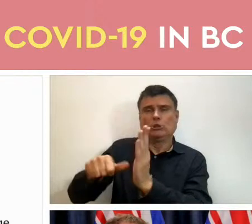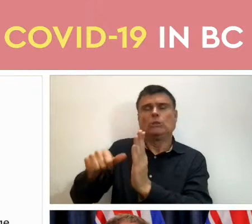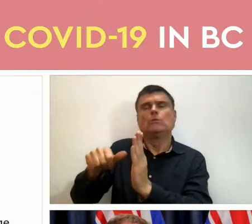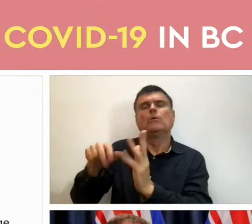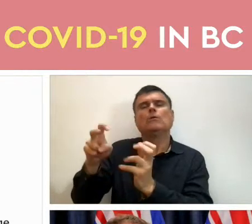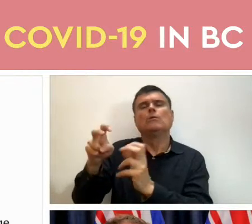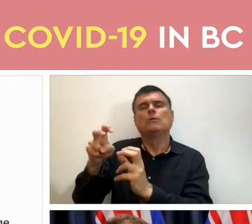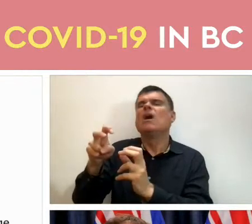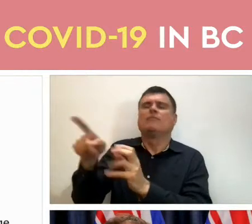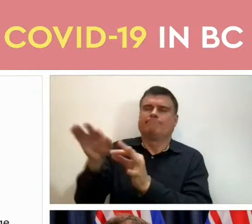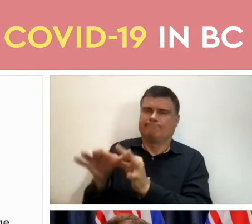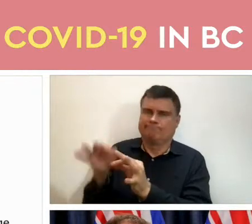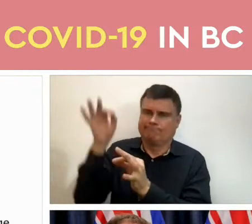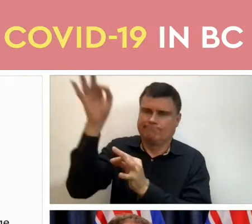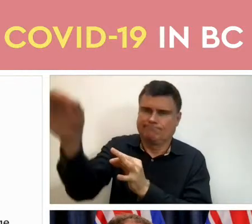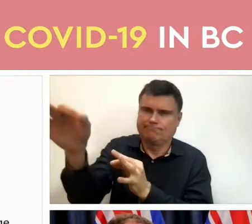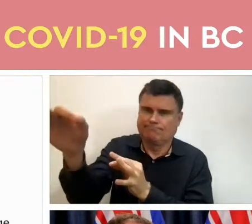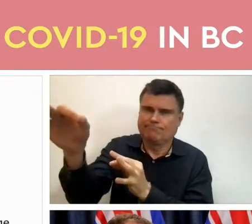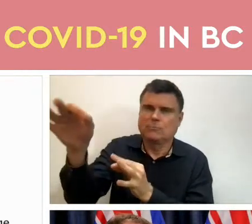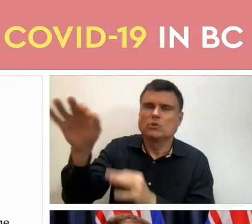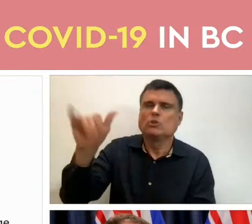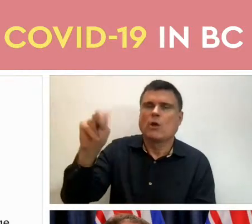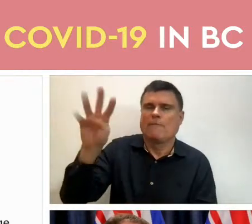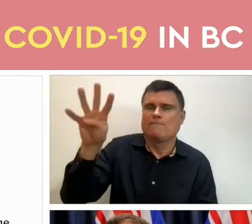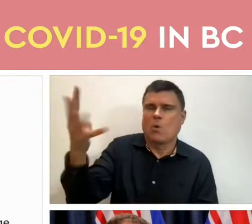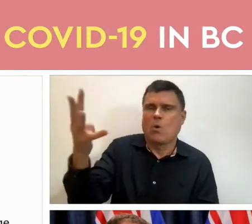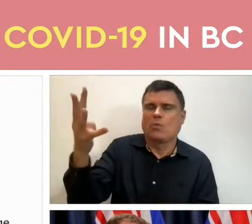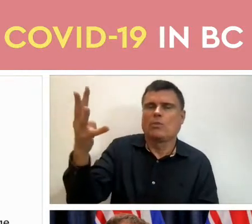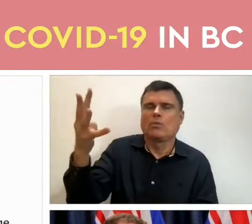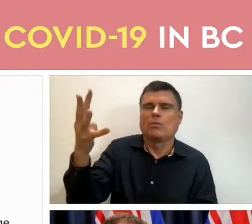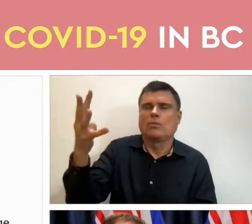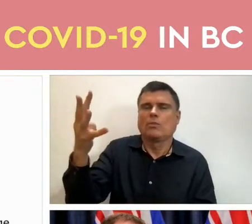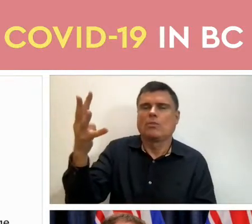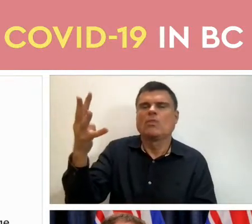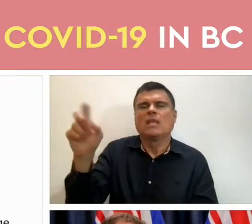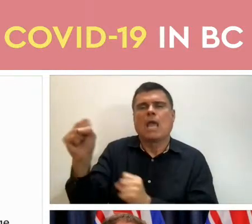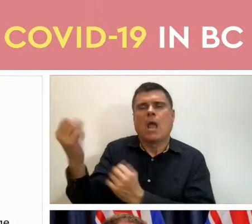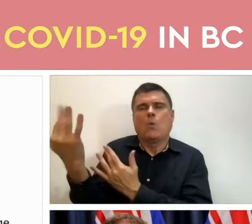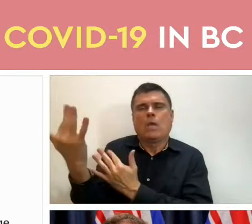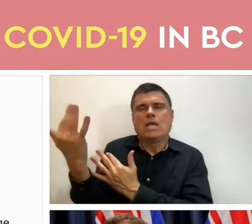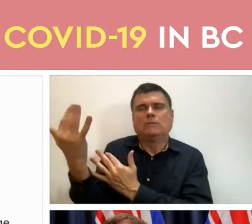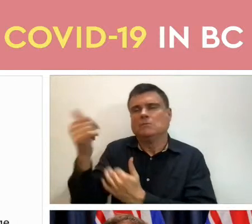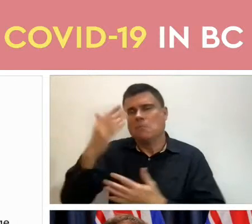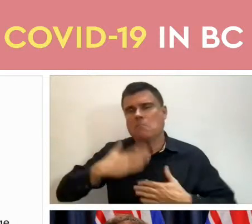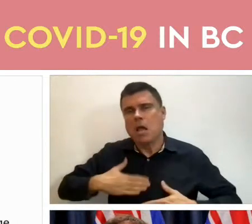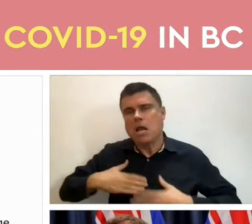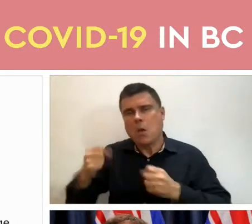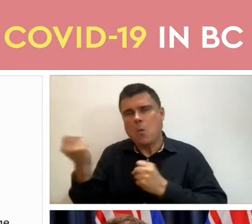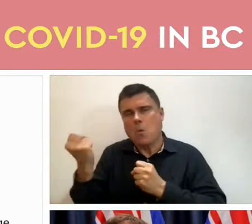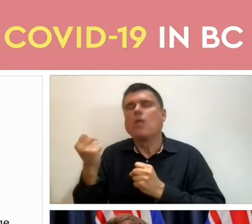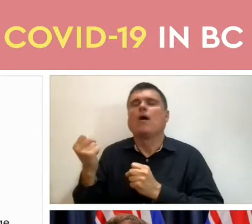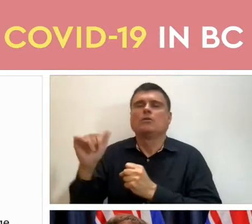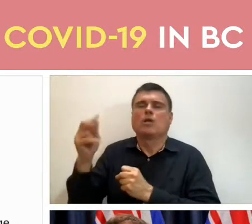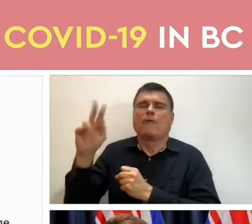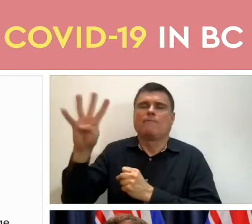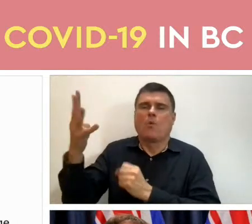postponed starting January 4, 2020 to manage pressures on hospitals and to assist with the